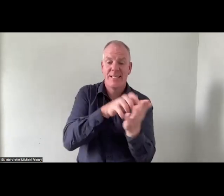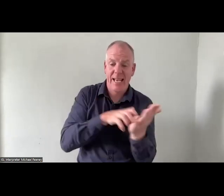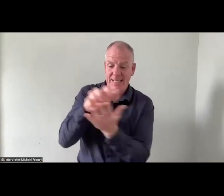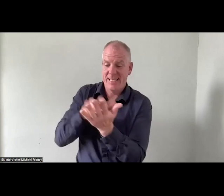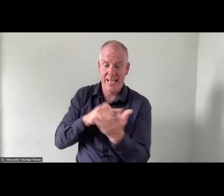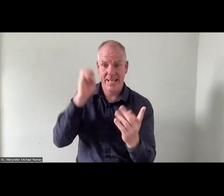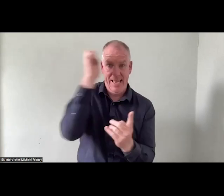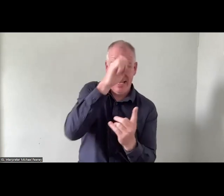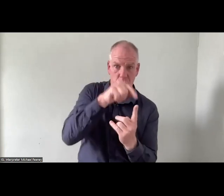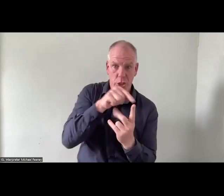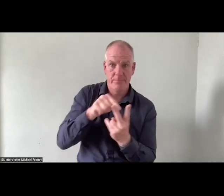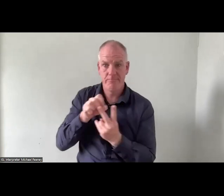and one output stream in Welsh.